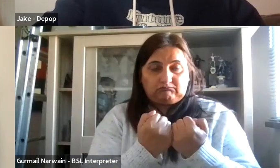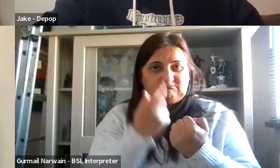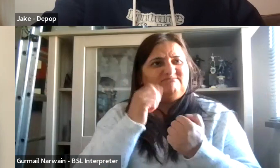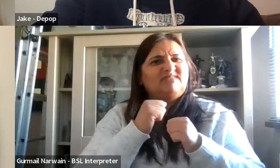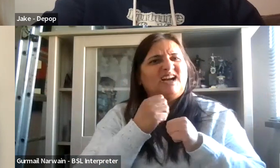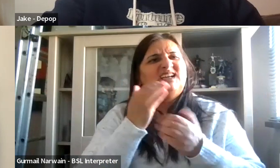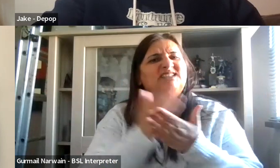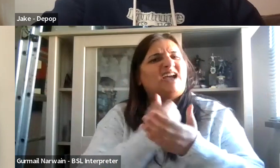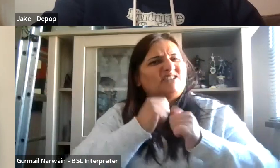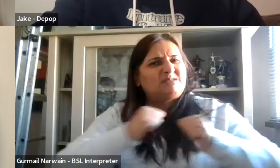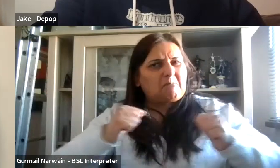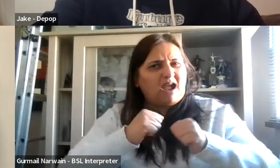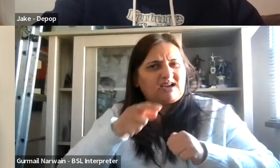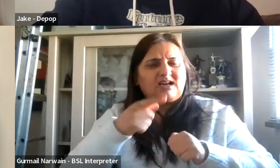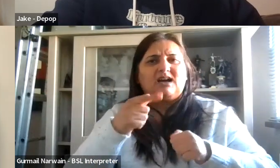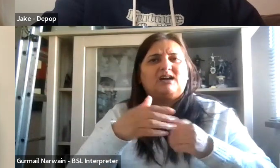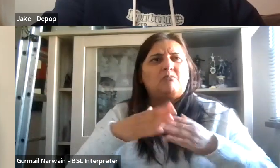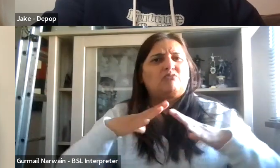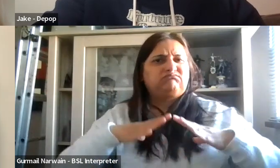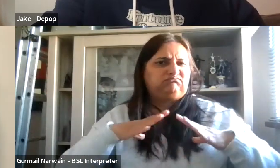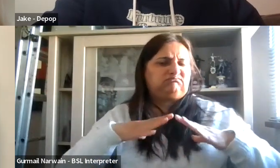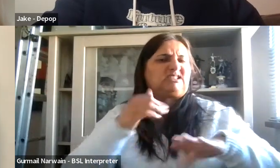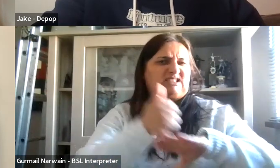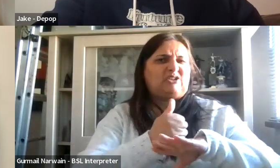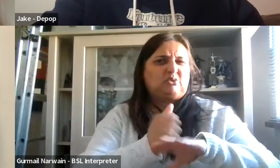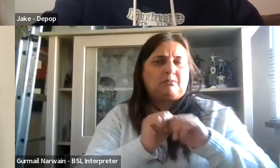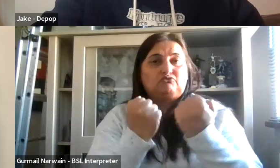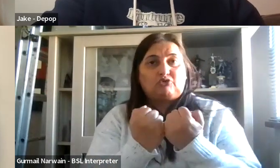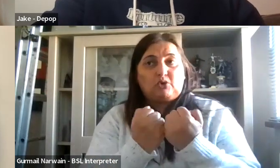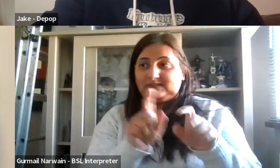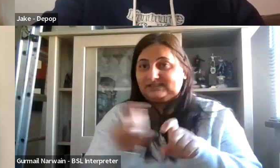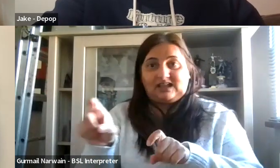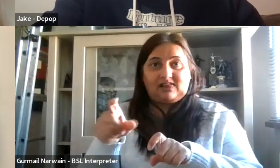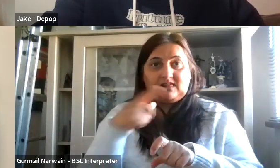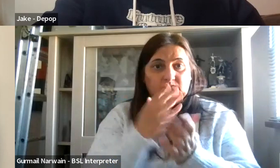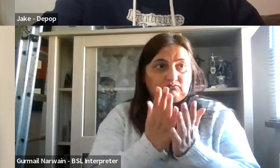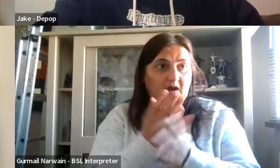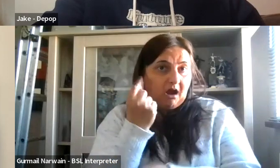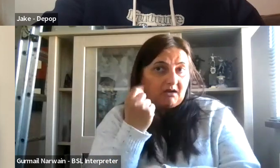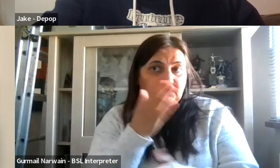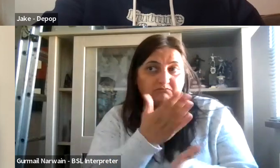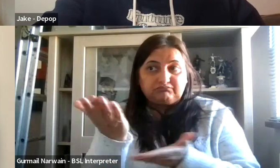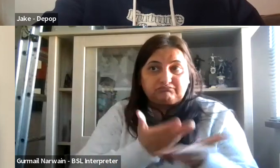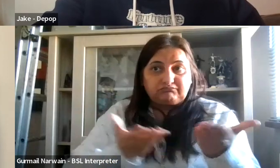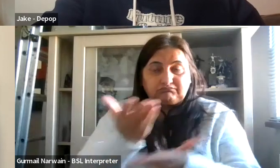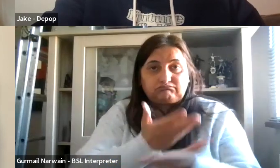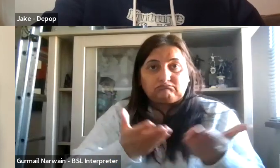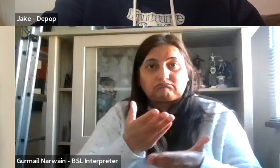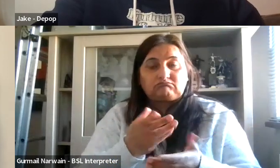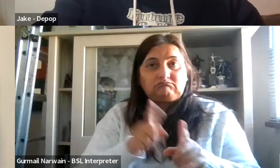So they are more informally set up groups, still an opportunity to share So they're more informal. Setup groups, but still an opportunity to share ideas and thoughts with like-minded people. ideas and thoughts with like-minded people.